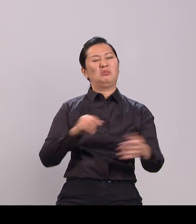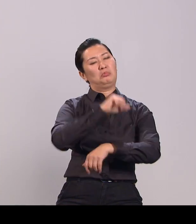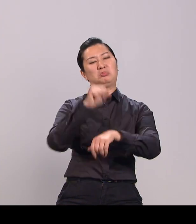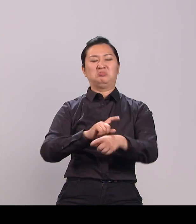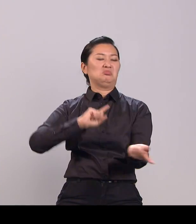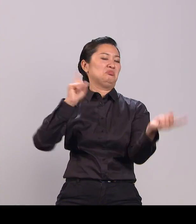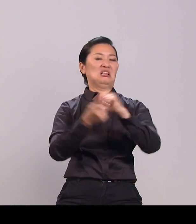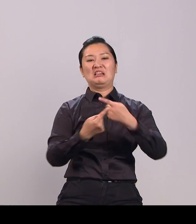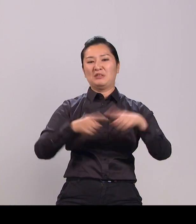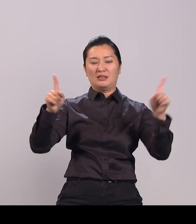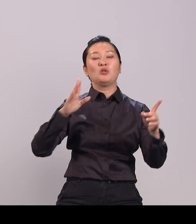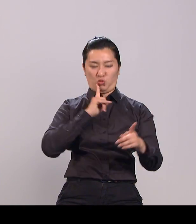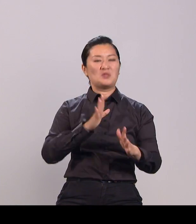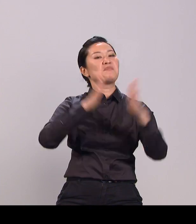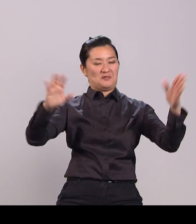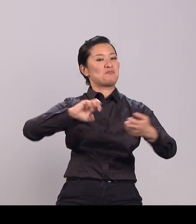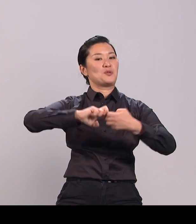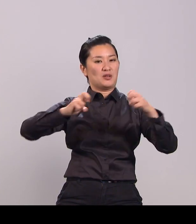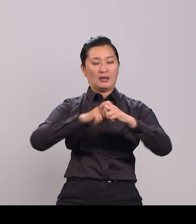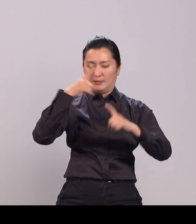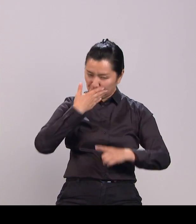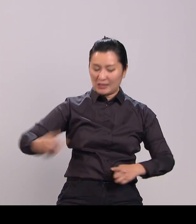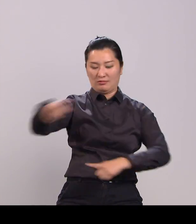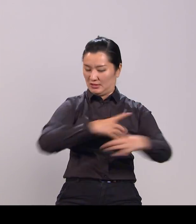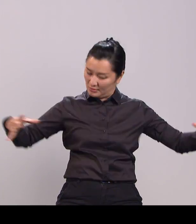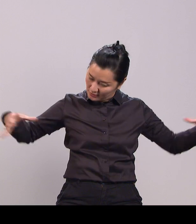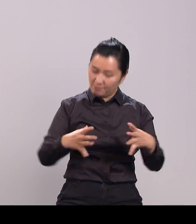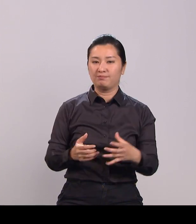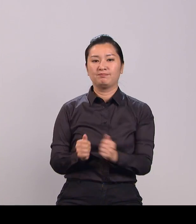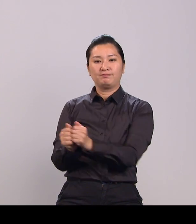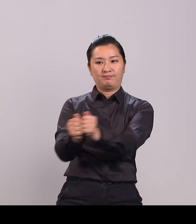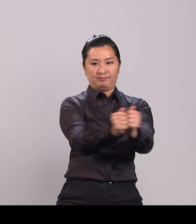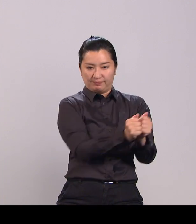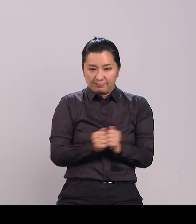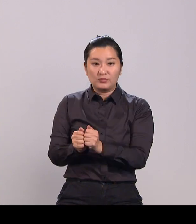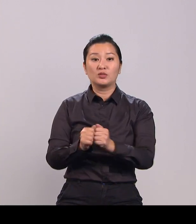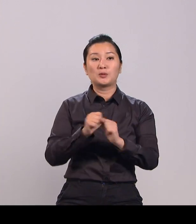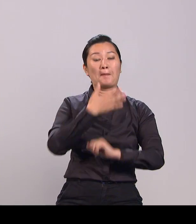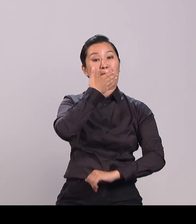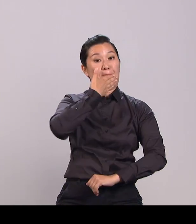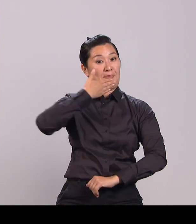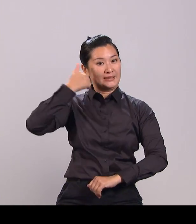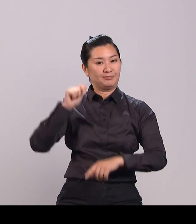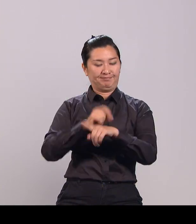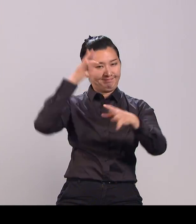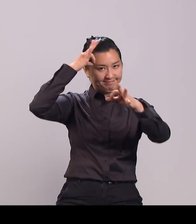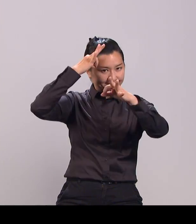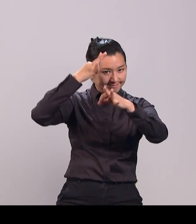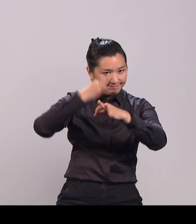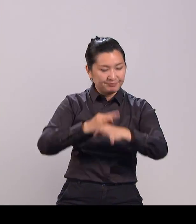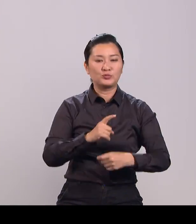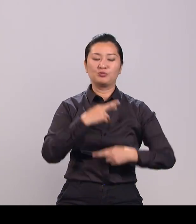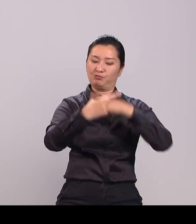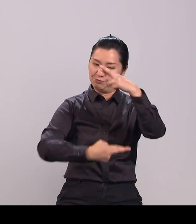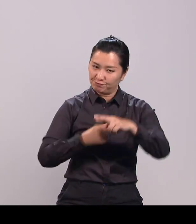It is fundamental that all religions in Singapore practise their faith in a multiracial and multi-religious context.